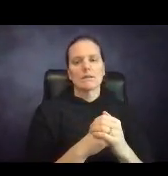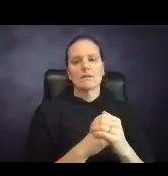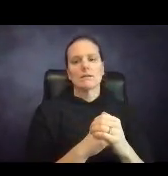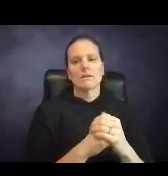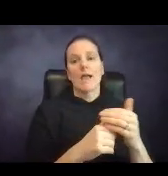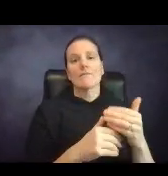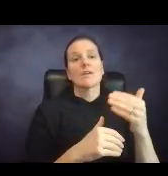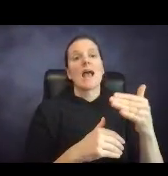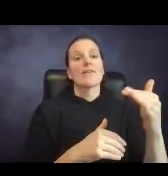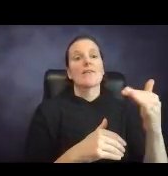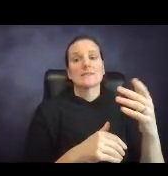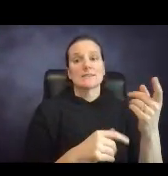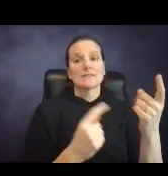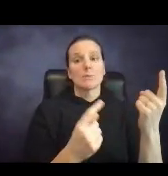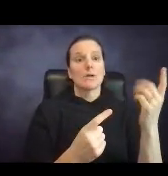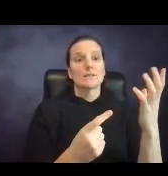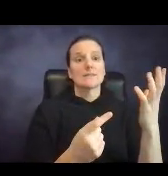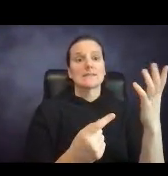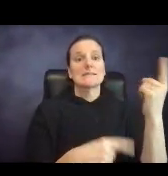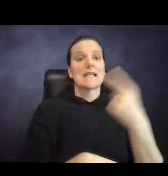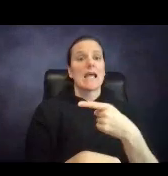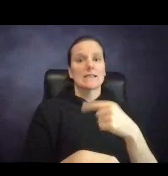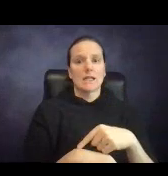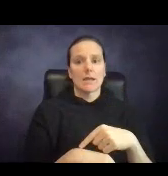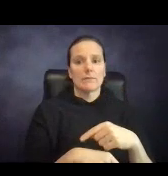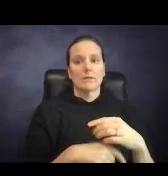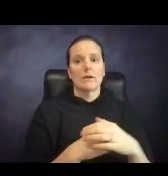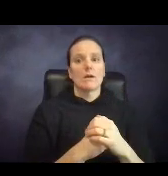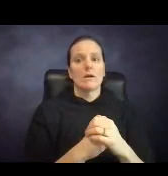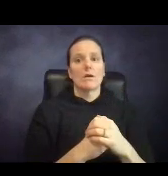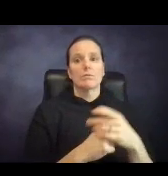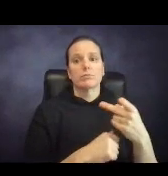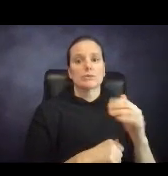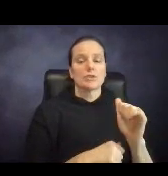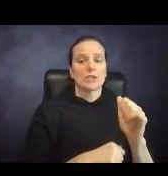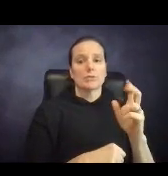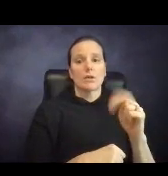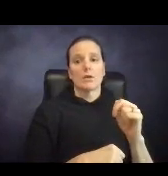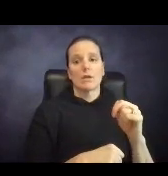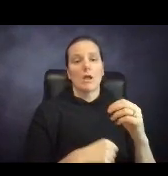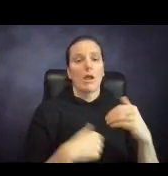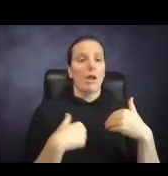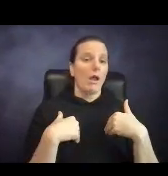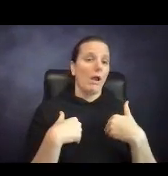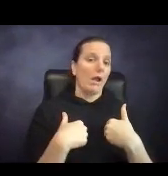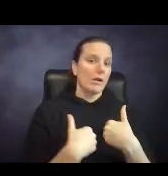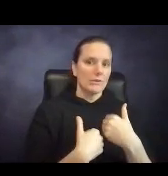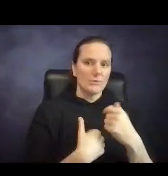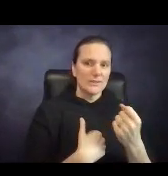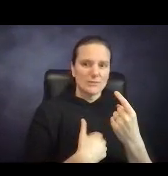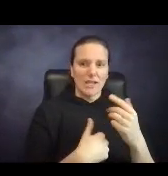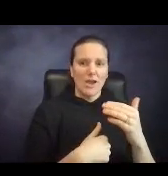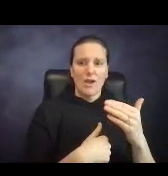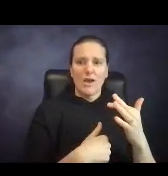and someone will take it during the day and they're like, oh my god, that progesterone, I'm so tired. I'm like, oh, what'd you take it? Like, I take it every morning.